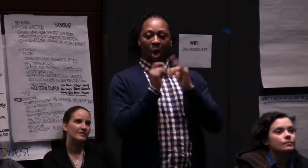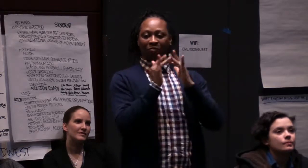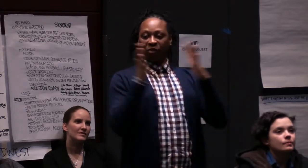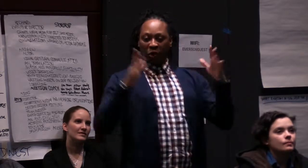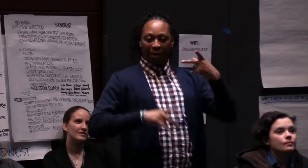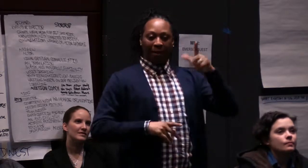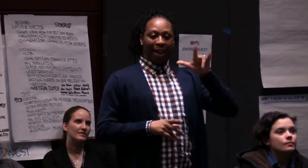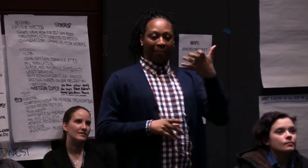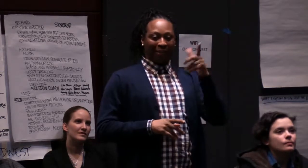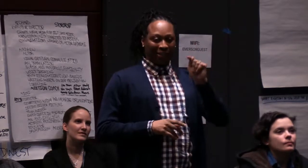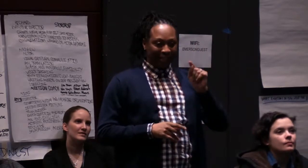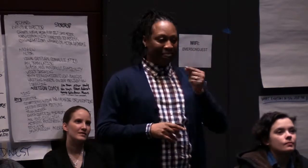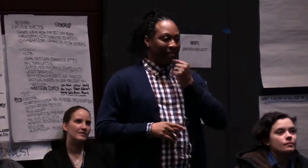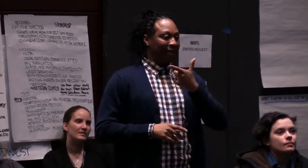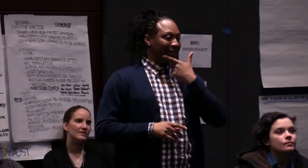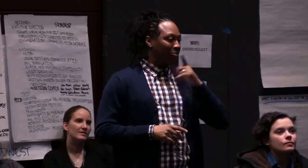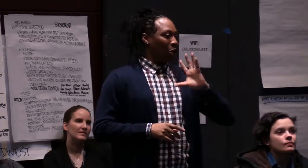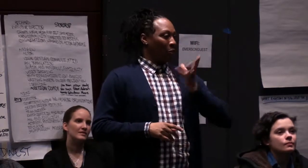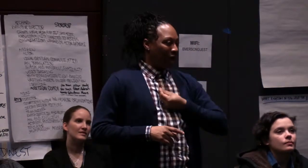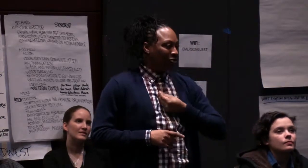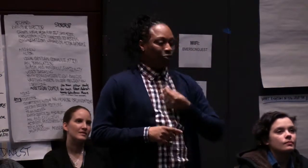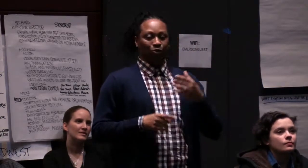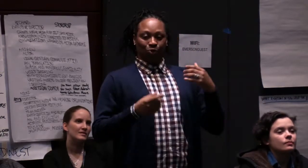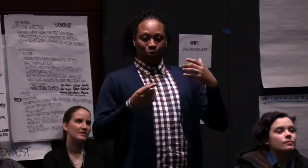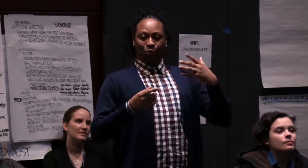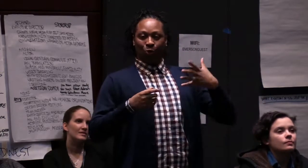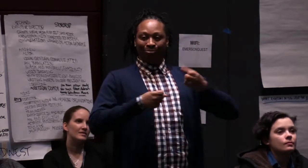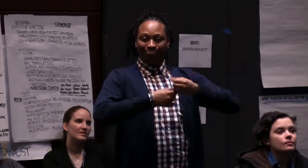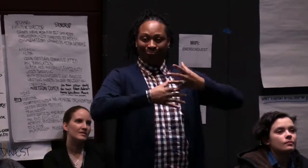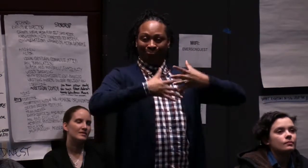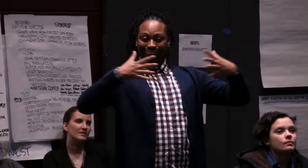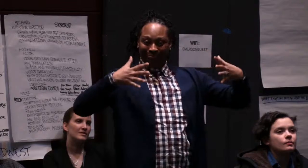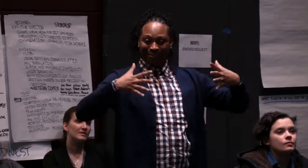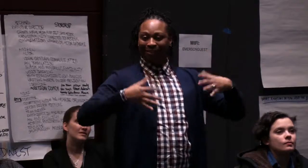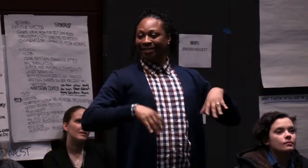and reach out to gay, lesbian, transgender people